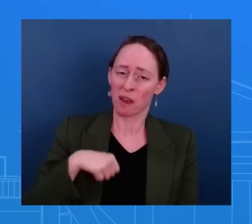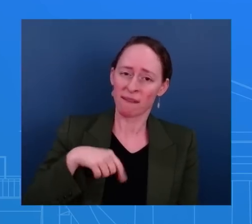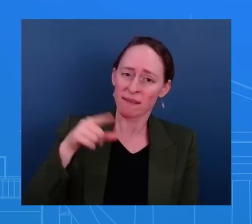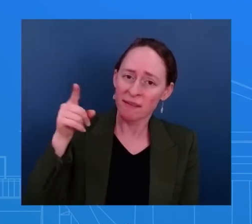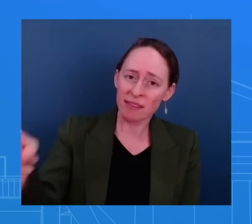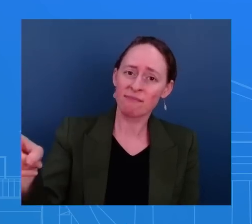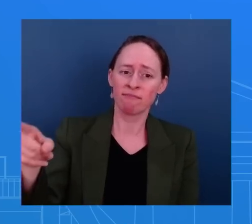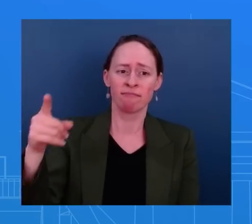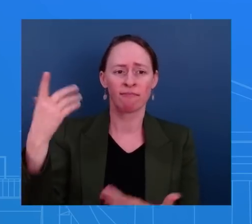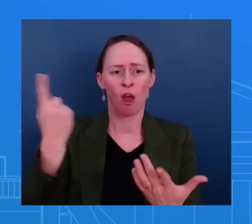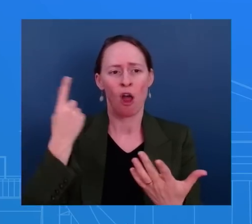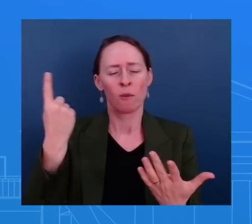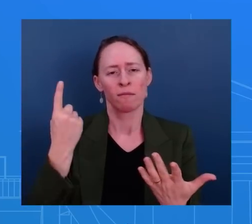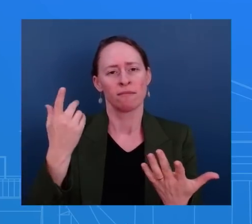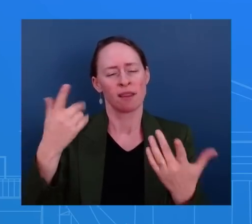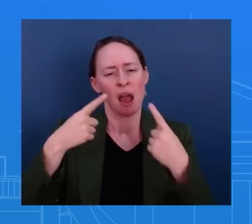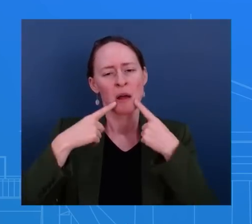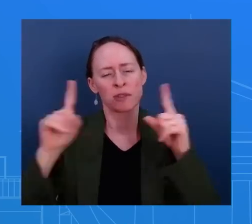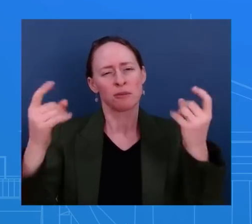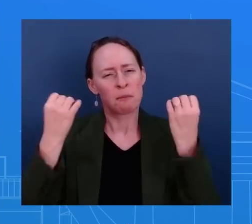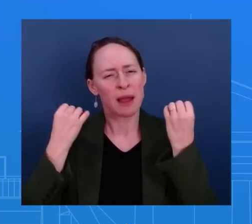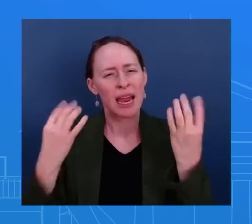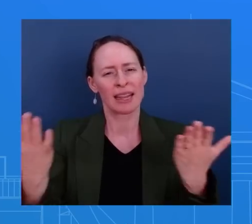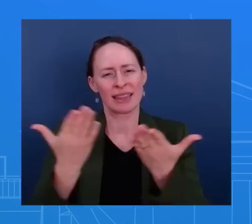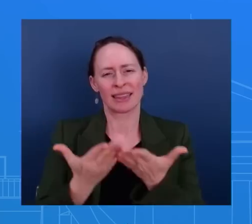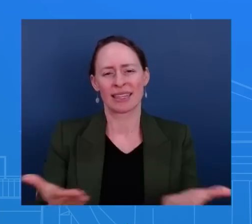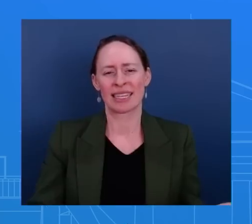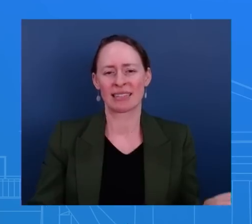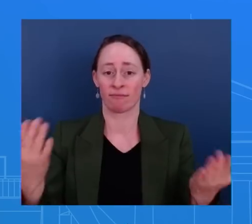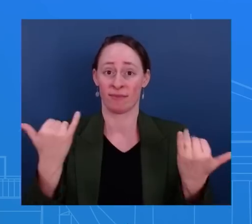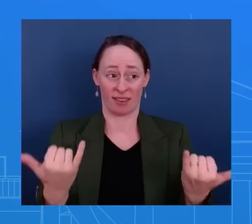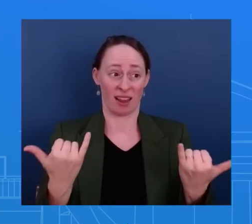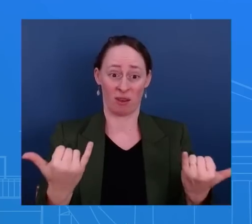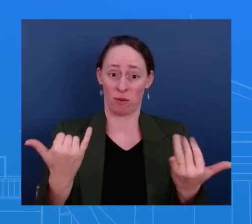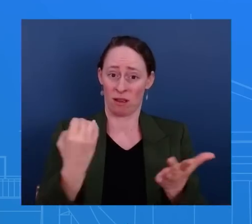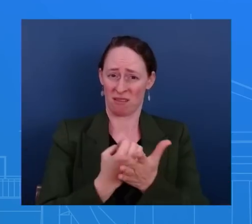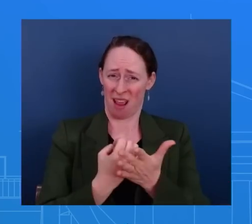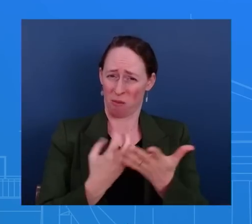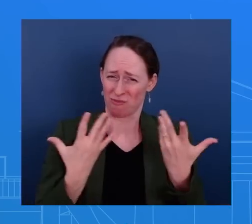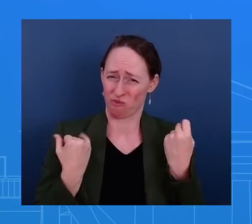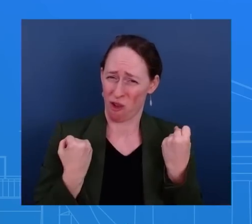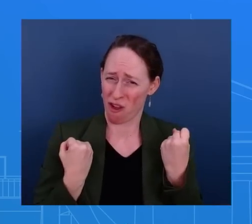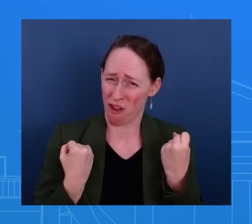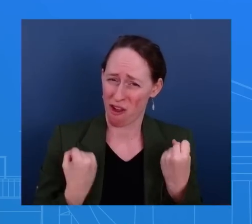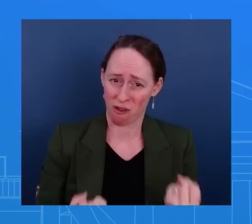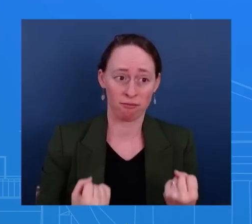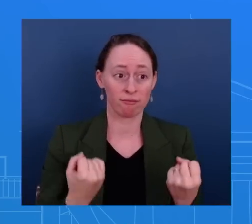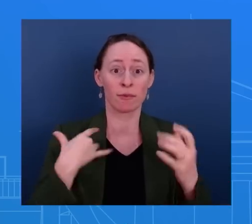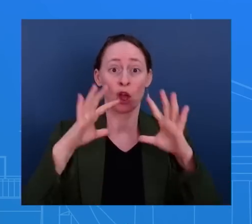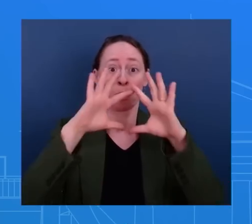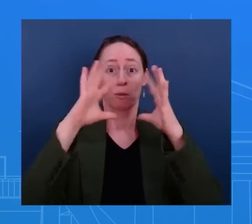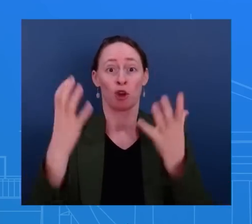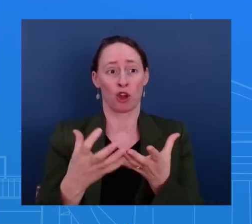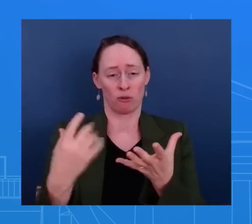You think about the economy: the strongest economy leading the world. You think how we've been able to beat Big Pharma. That's nothing -- nothing to laugh at.